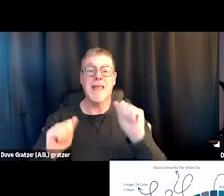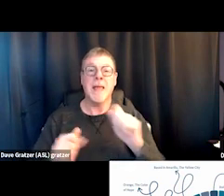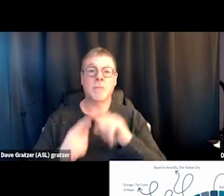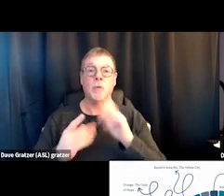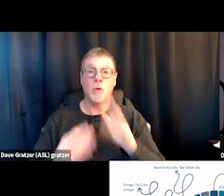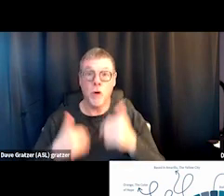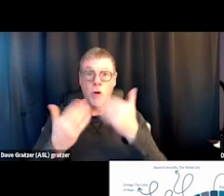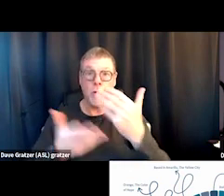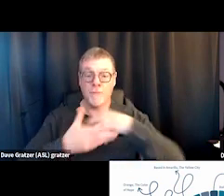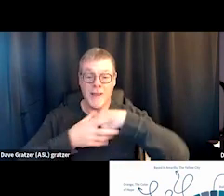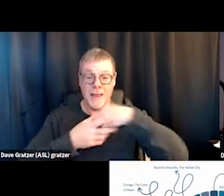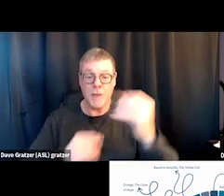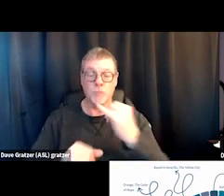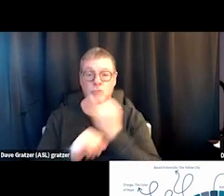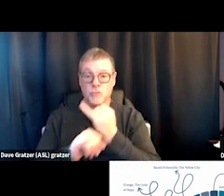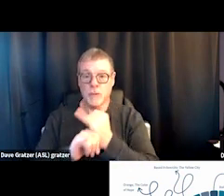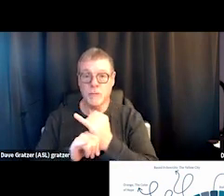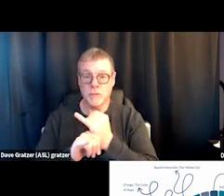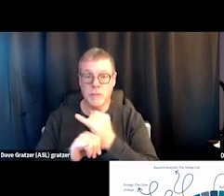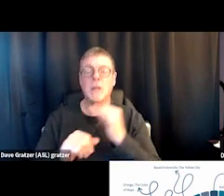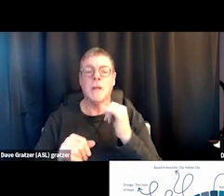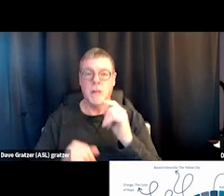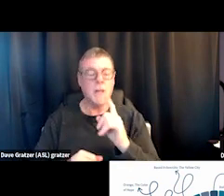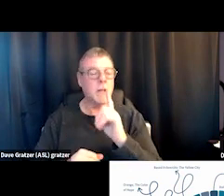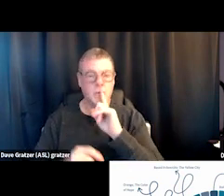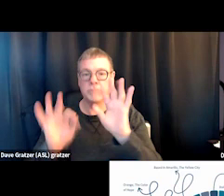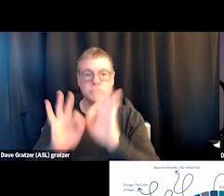outside of the residential clinic is really critical.